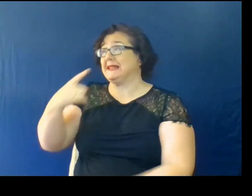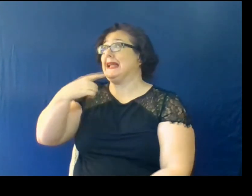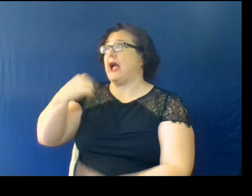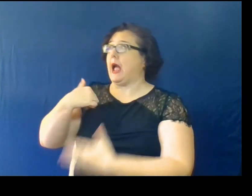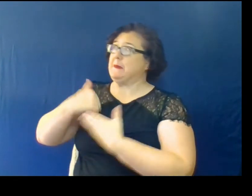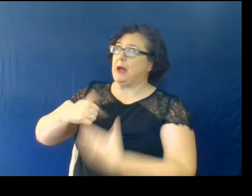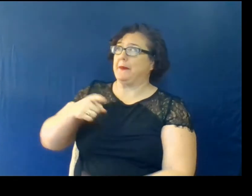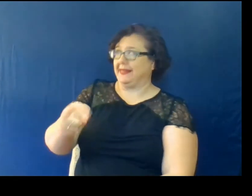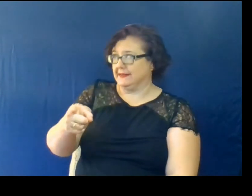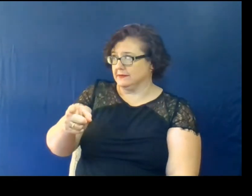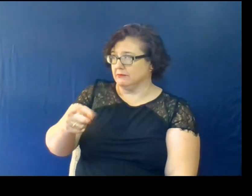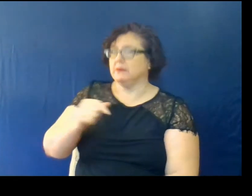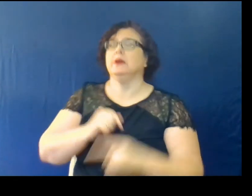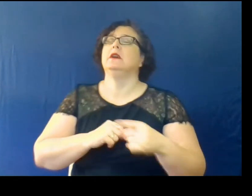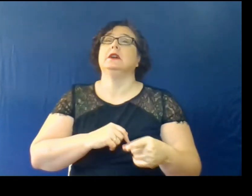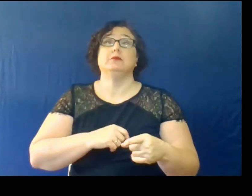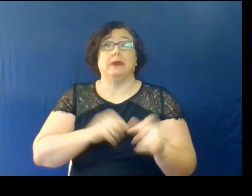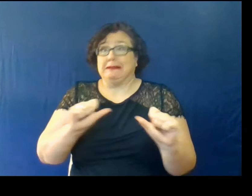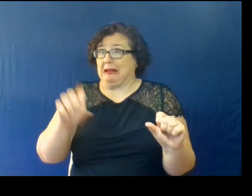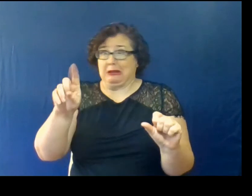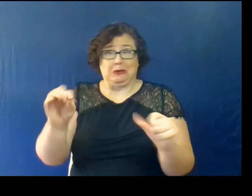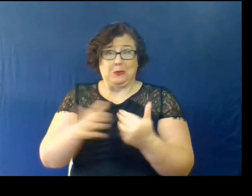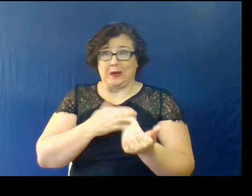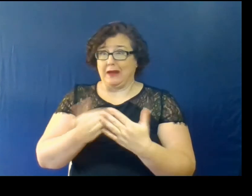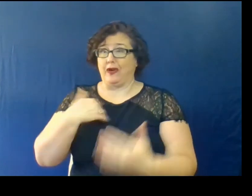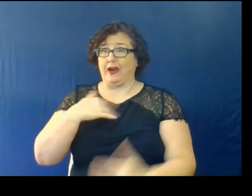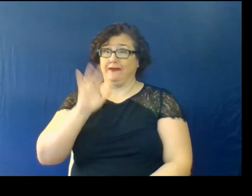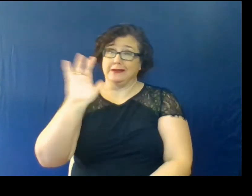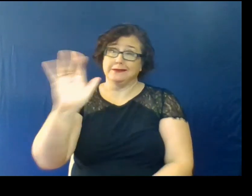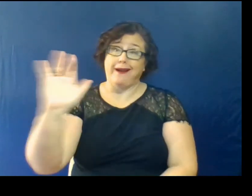So if you want them to touch the screen, if you want them to take the ballot, if you want them to